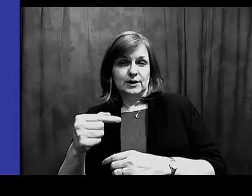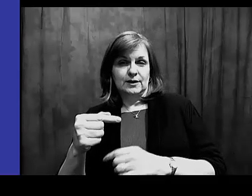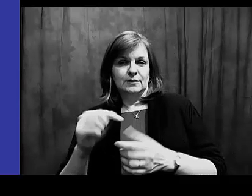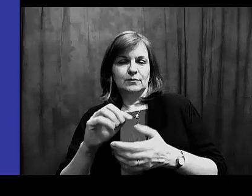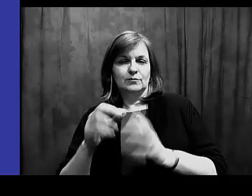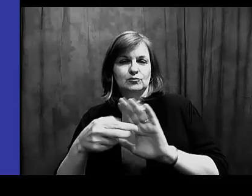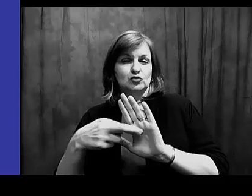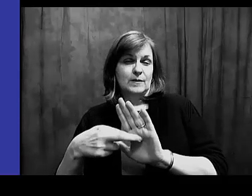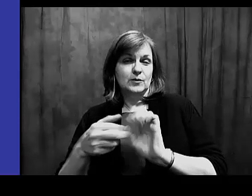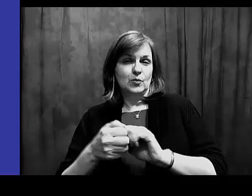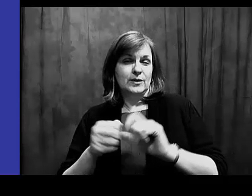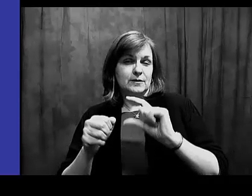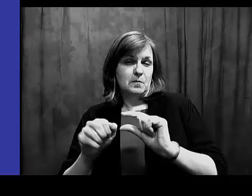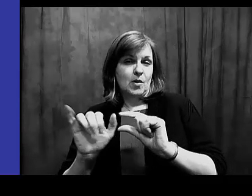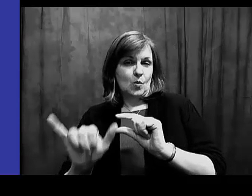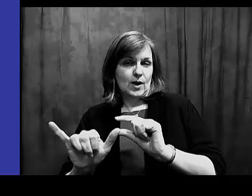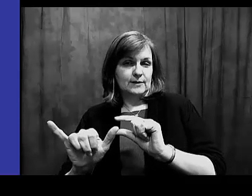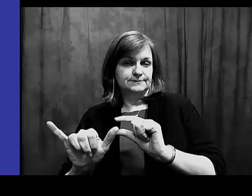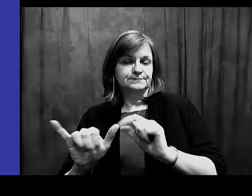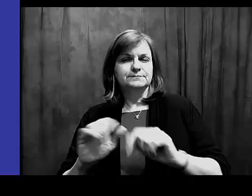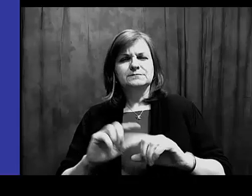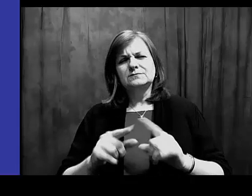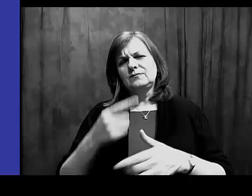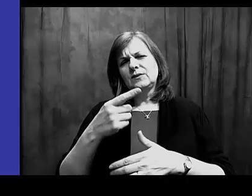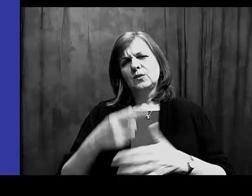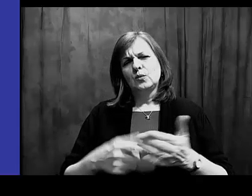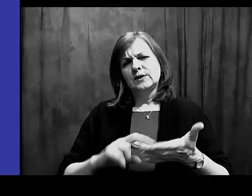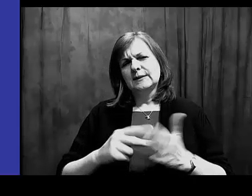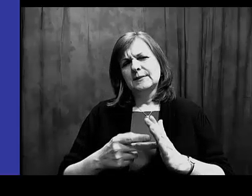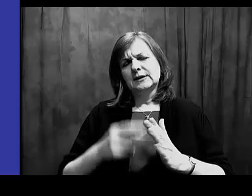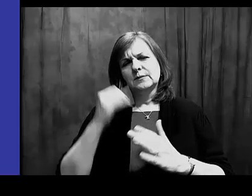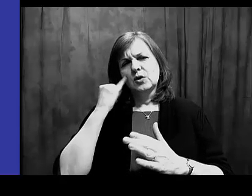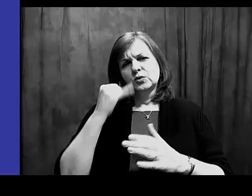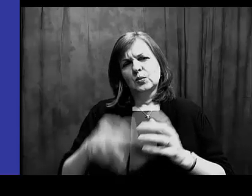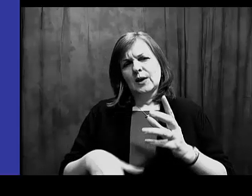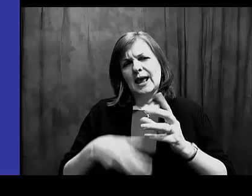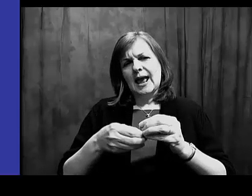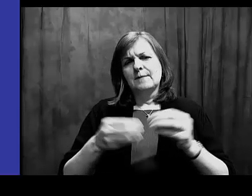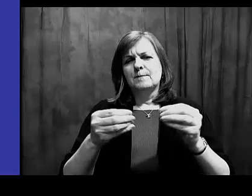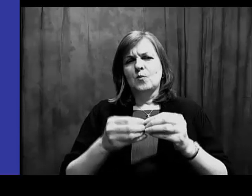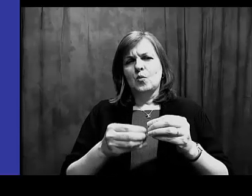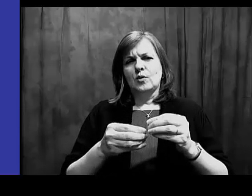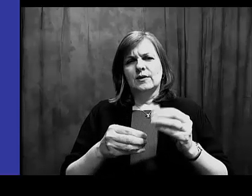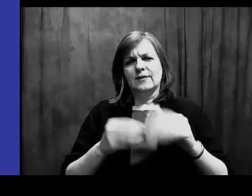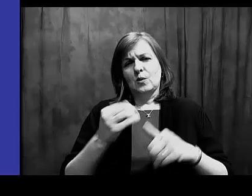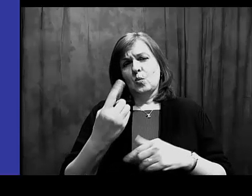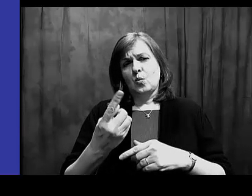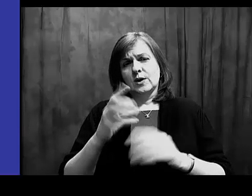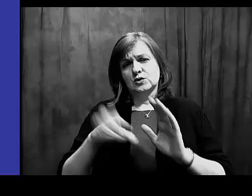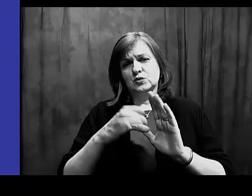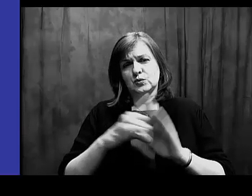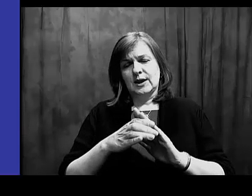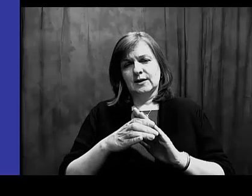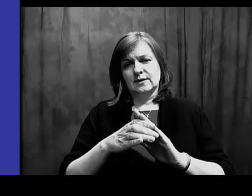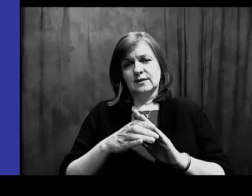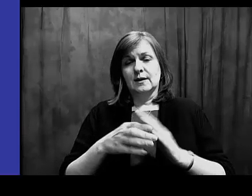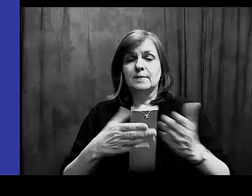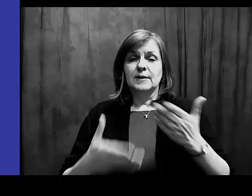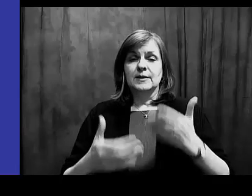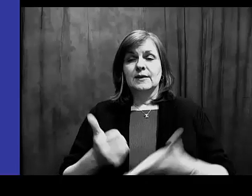recessive is a green little "y" but what does that mean if we start considering more than one trait to help